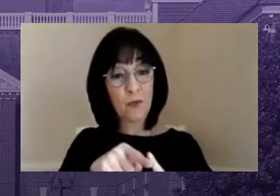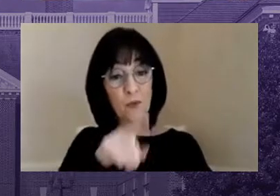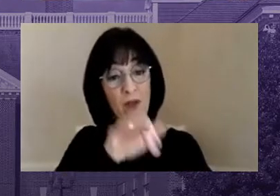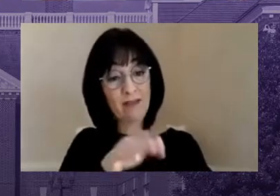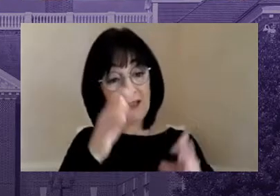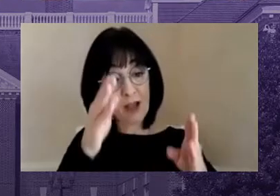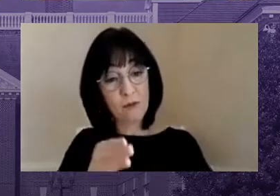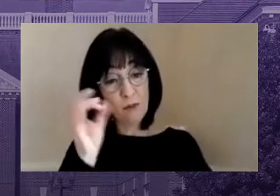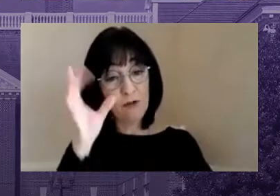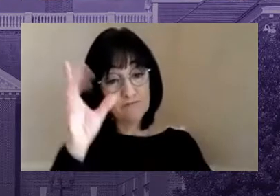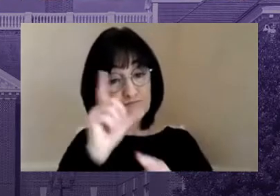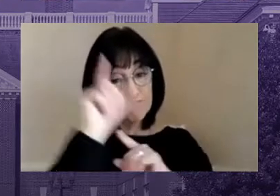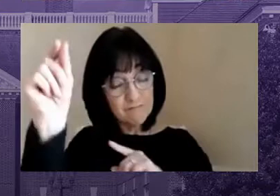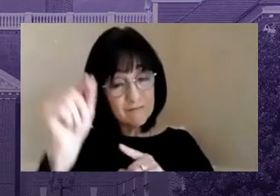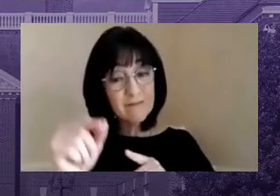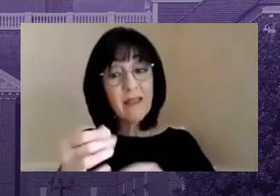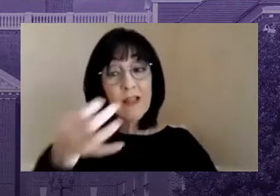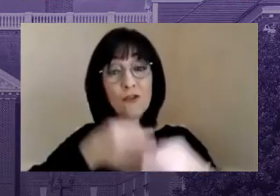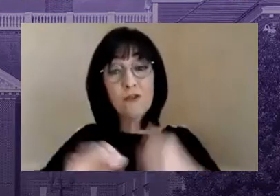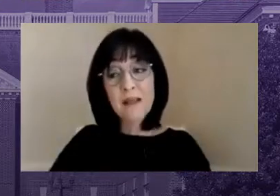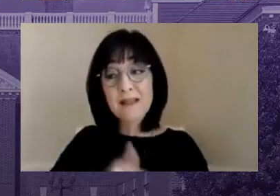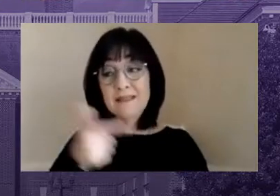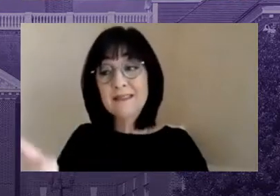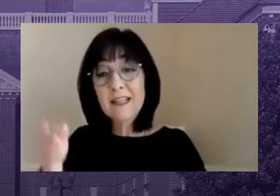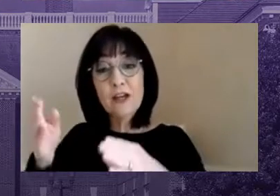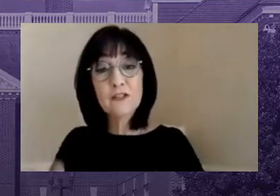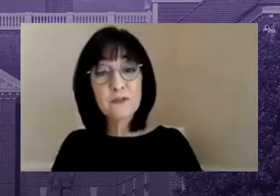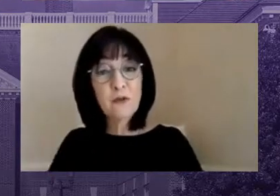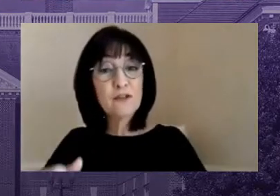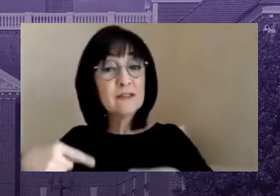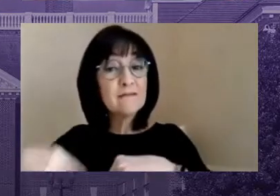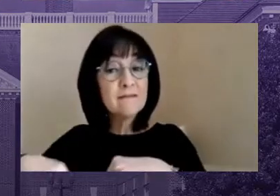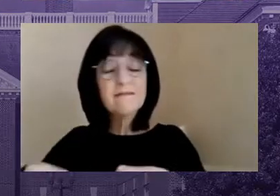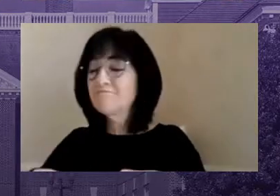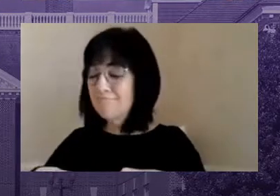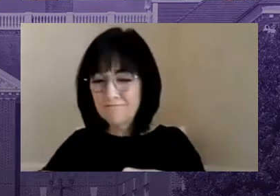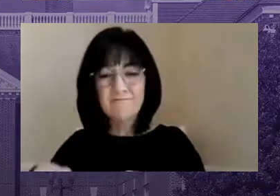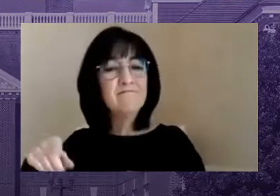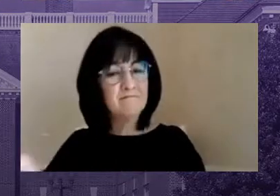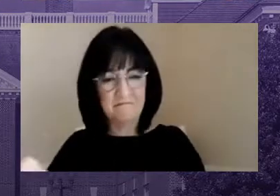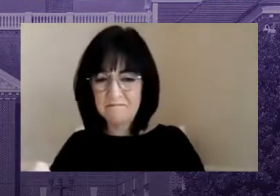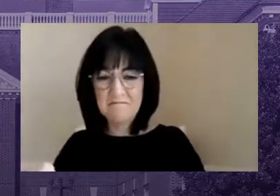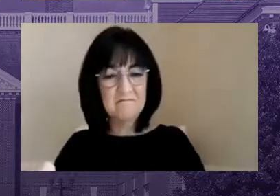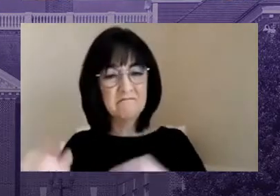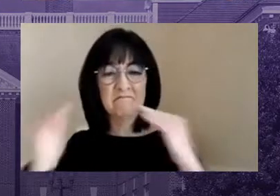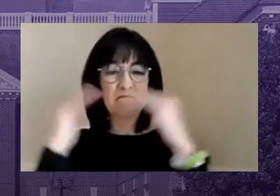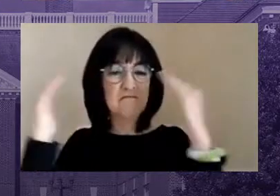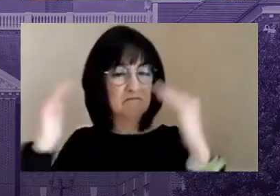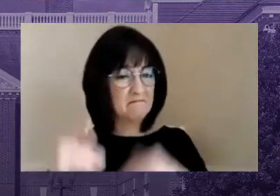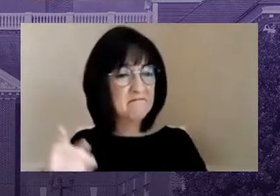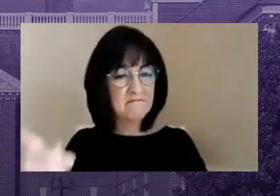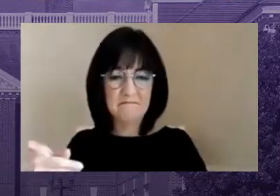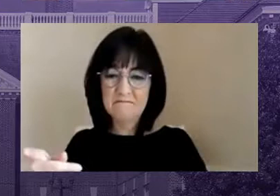next person we're going to hear from is somebody who has followed on the the heels of Major General